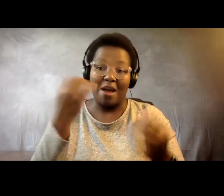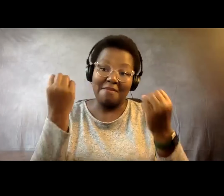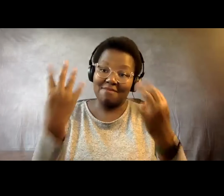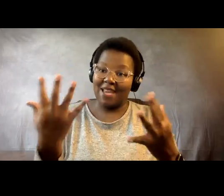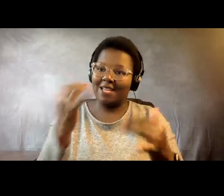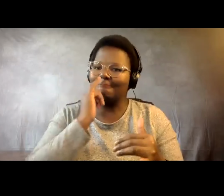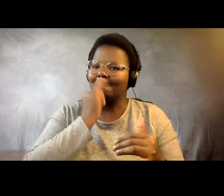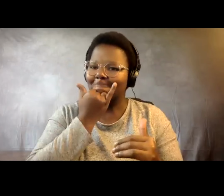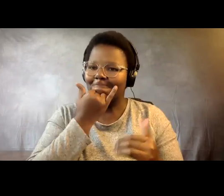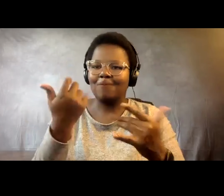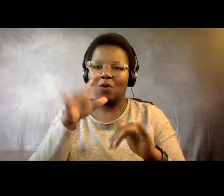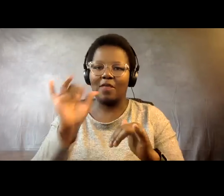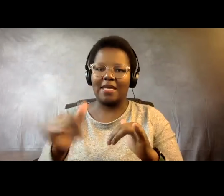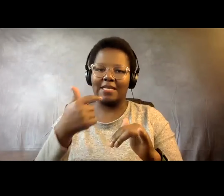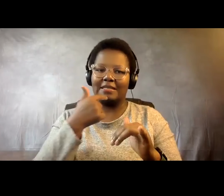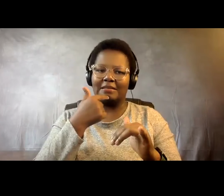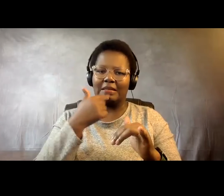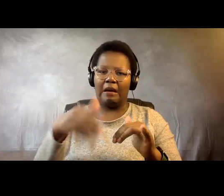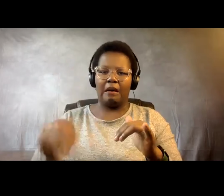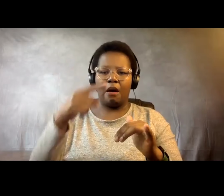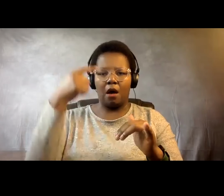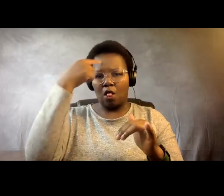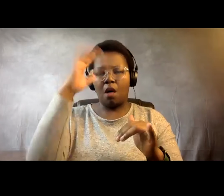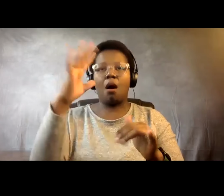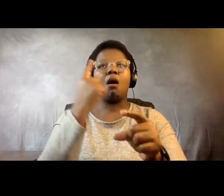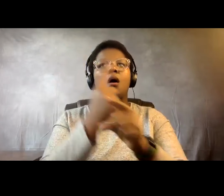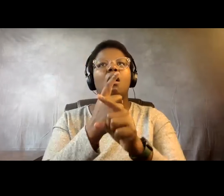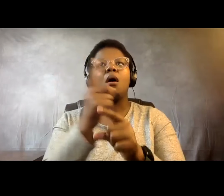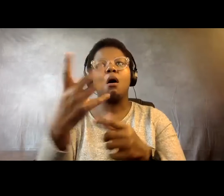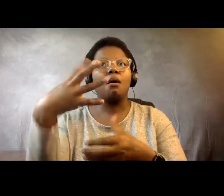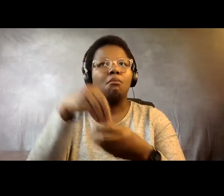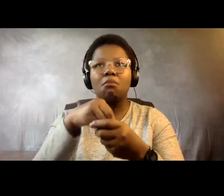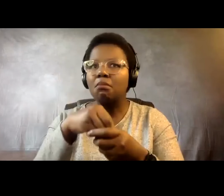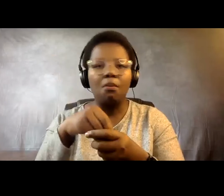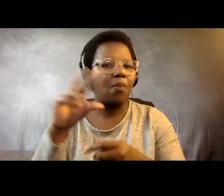because the dev team thought it was part of the product, which it was not. So be super careful